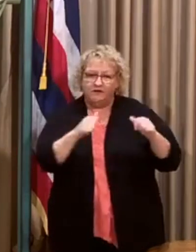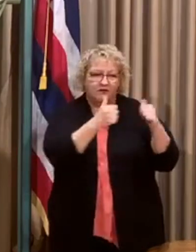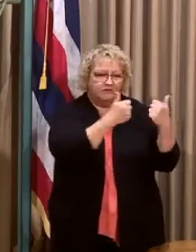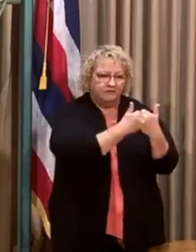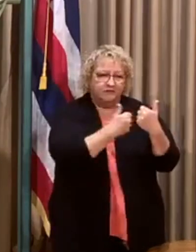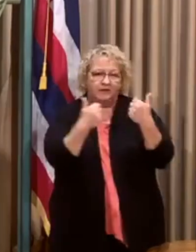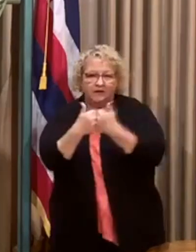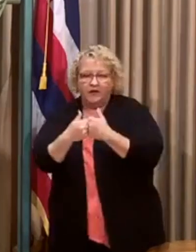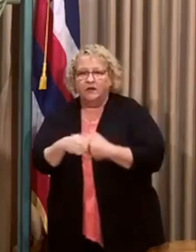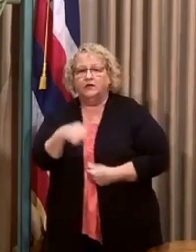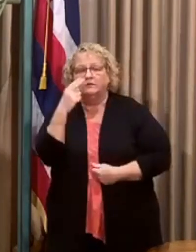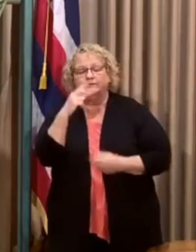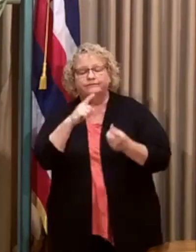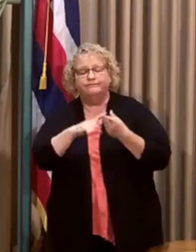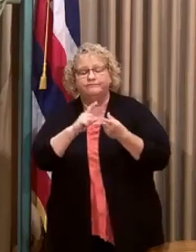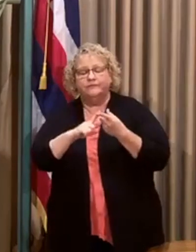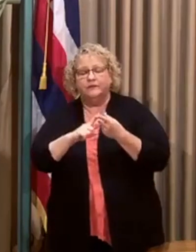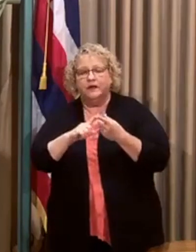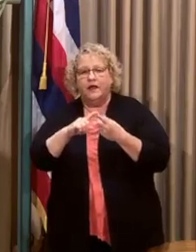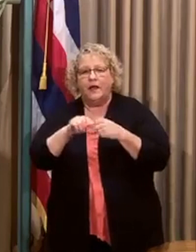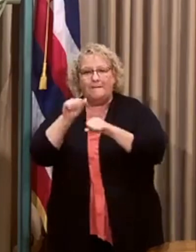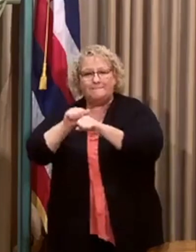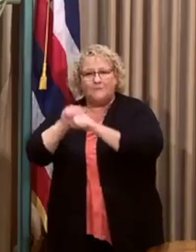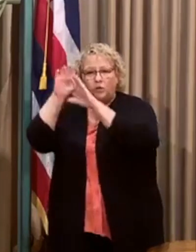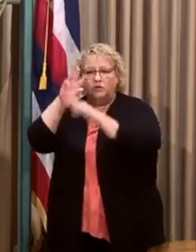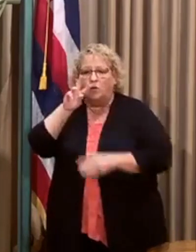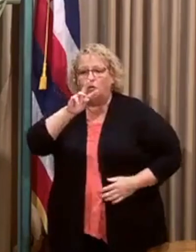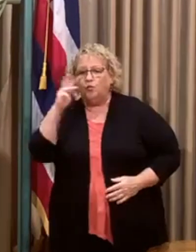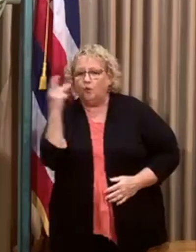We play in the Mountain West Conference for football,